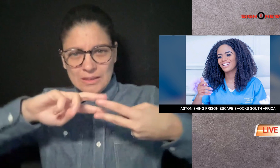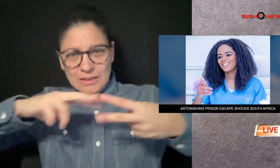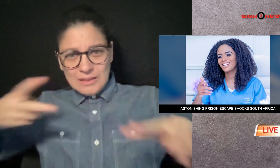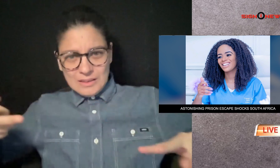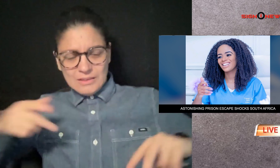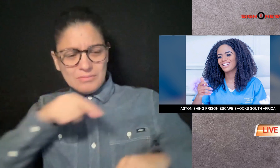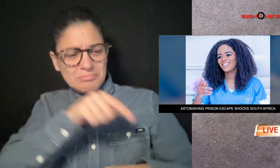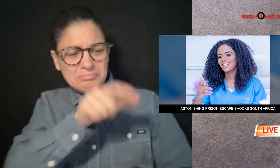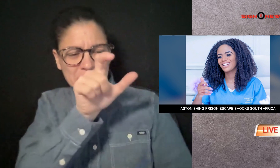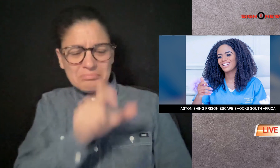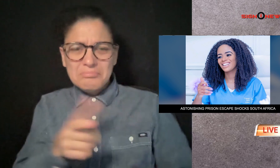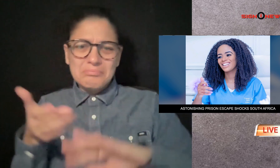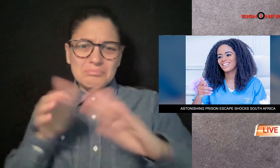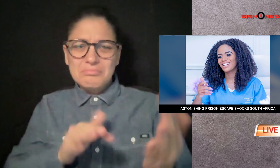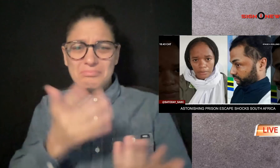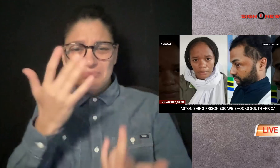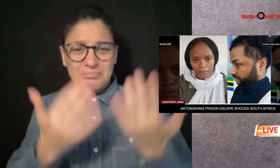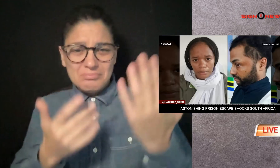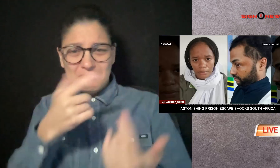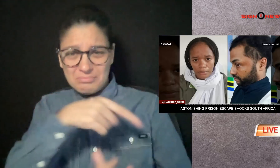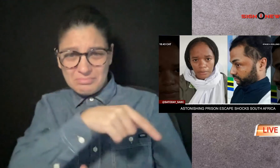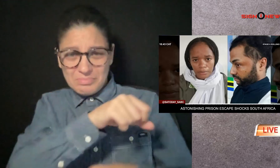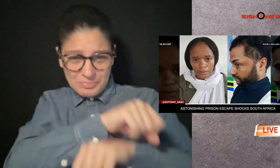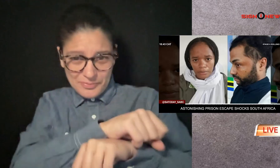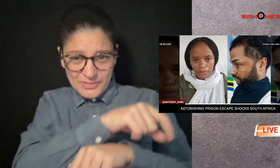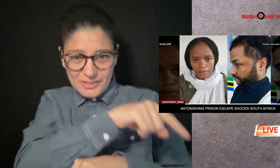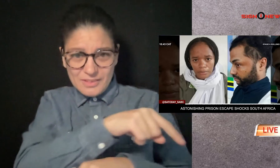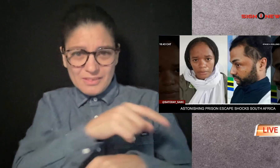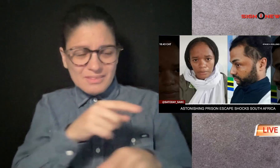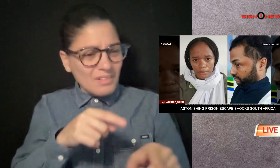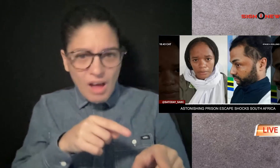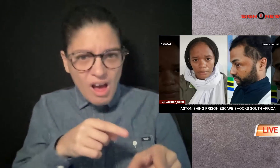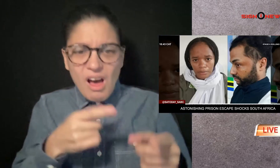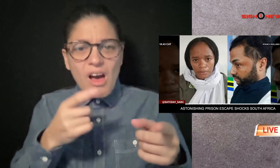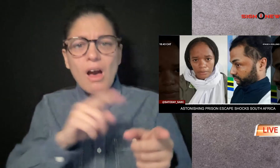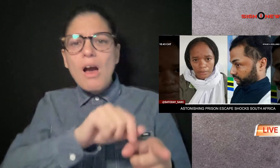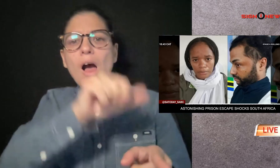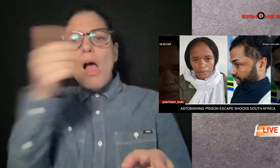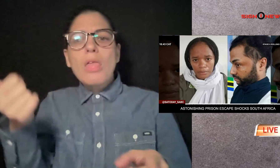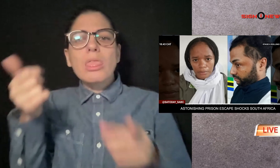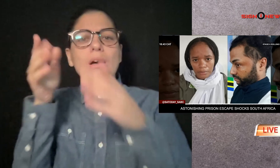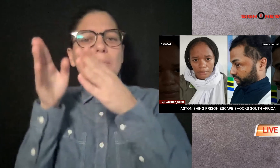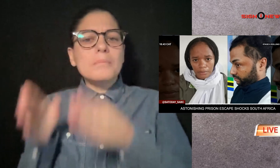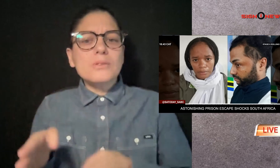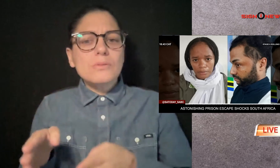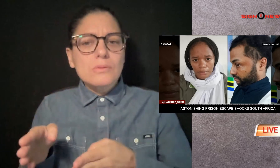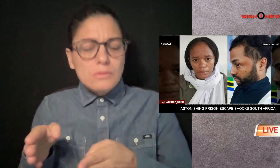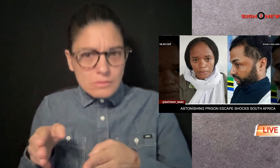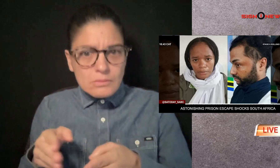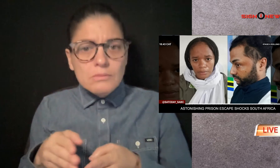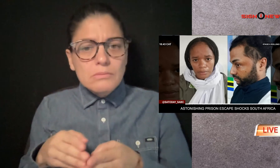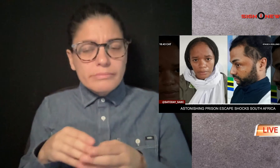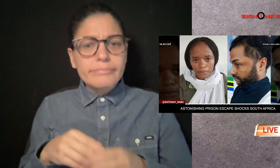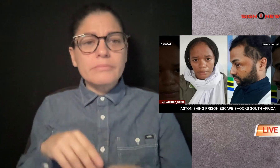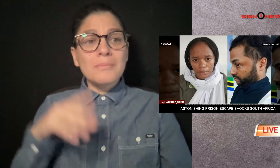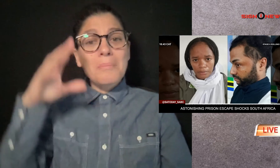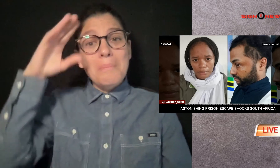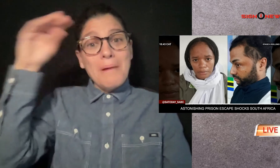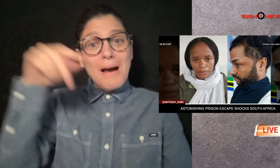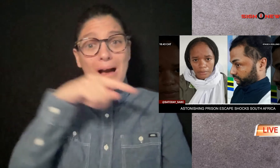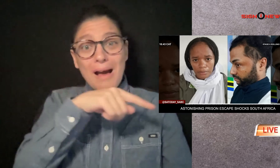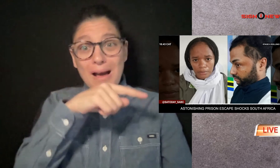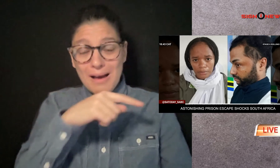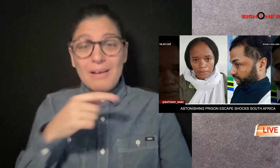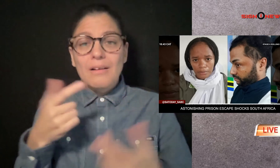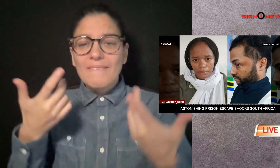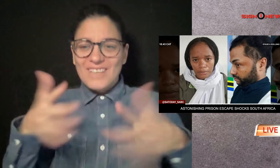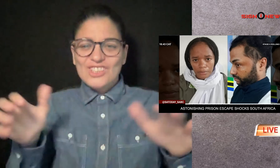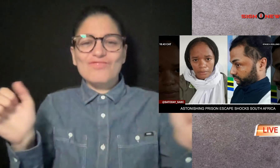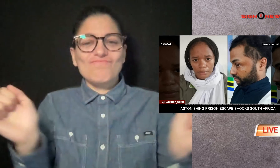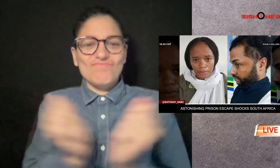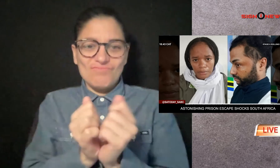tested the DNA of the burned body from the prison fire and it was someone else the man